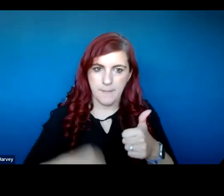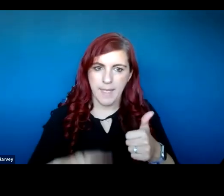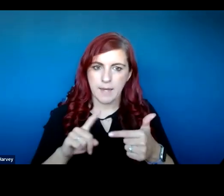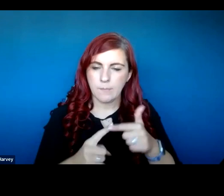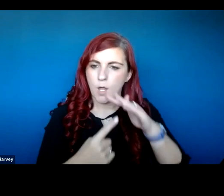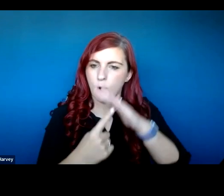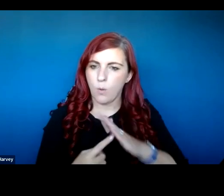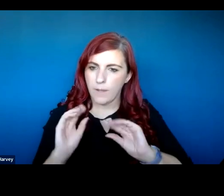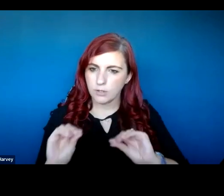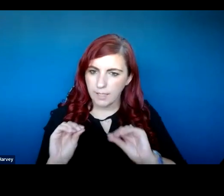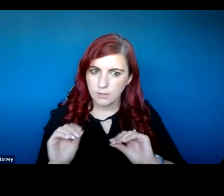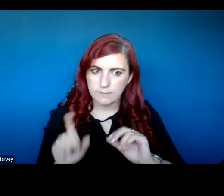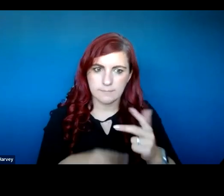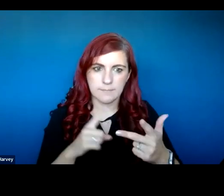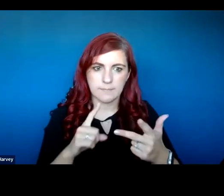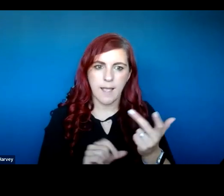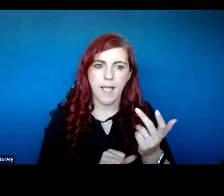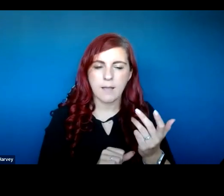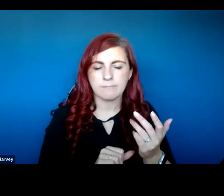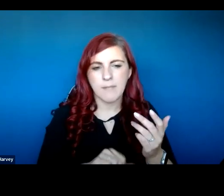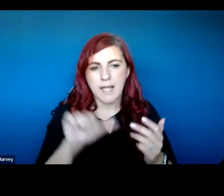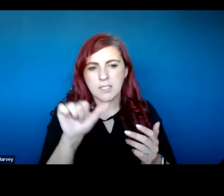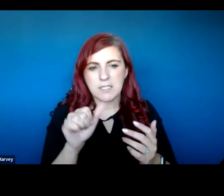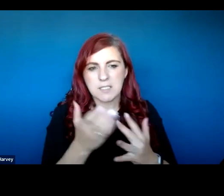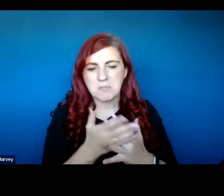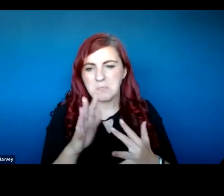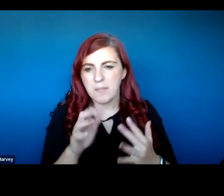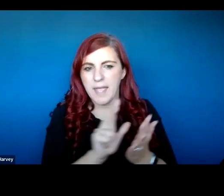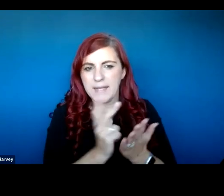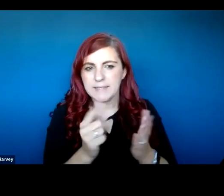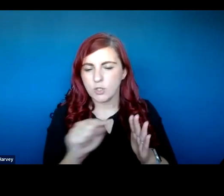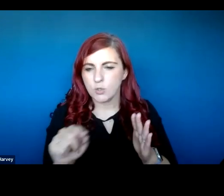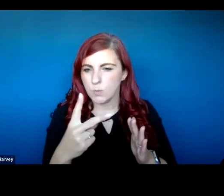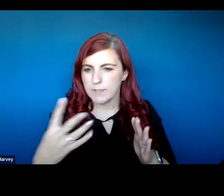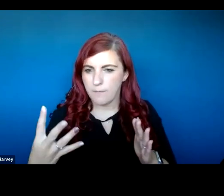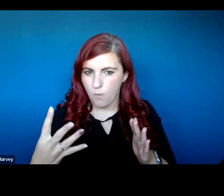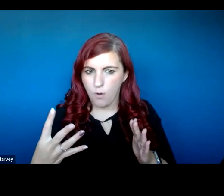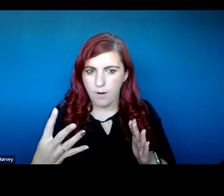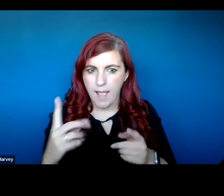levels of education, adults aged 18 to 24, so younger adults and then the older age